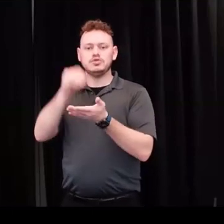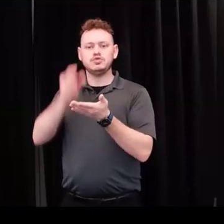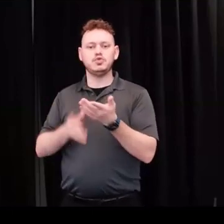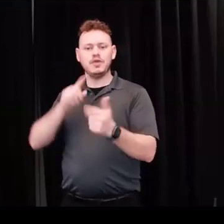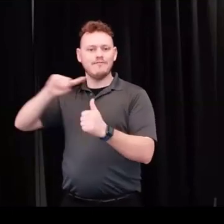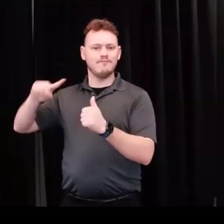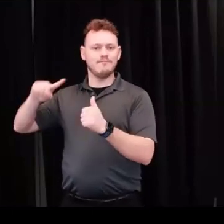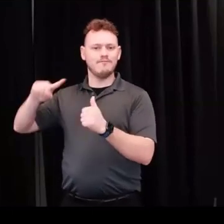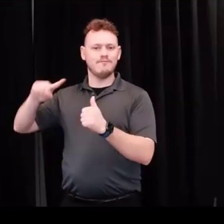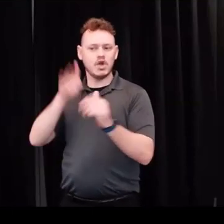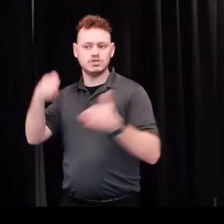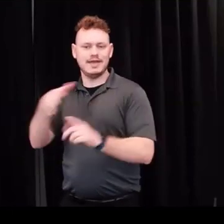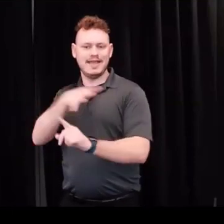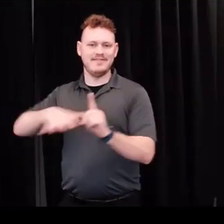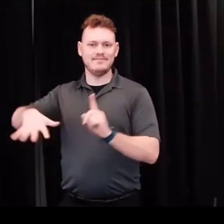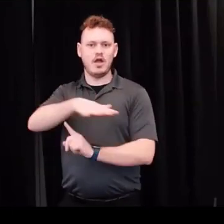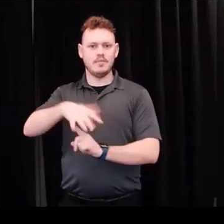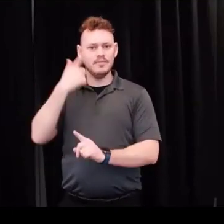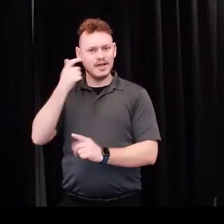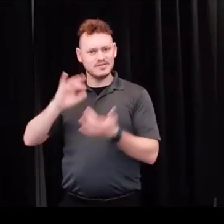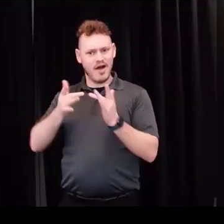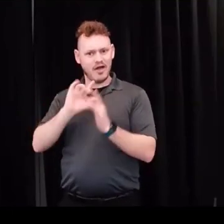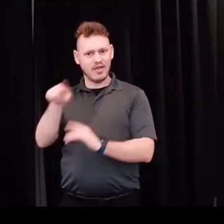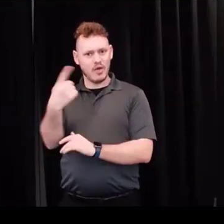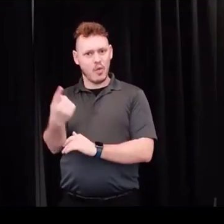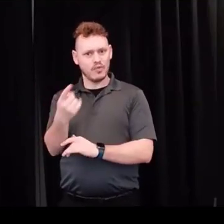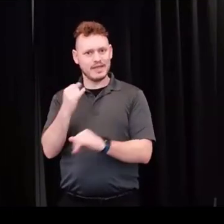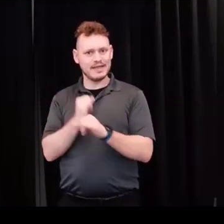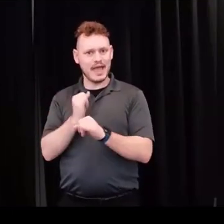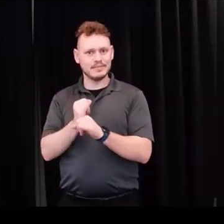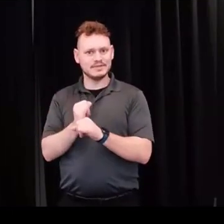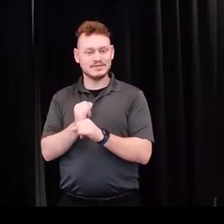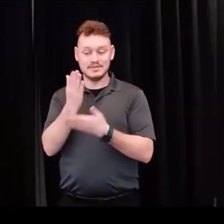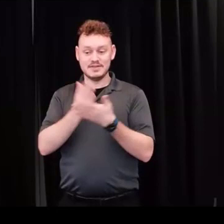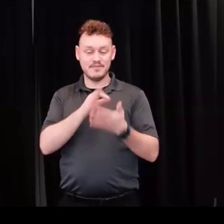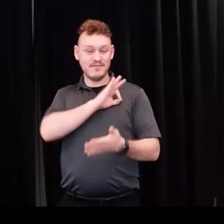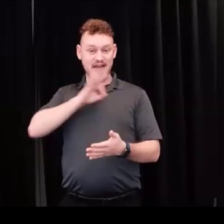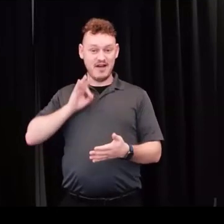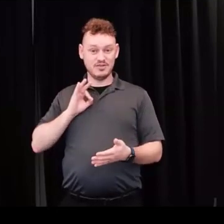especially because it is an online-only campus and some of these faculty members are only teaching